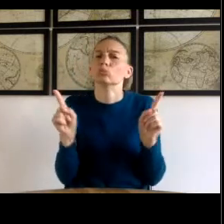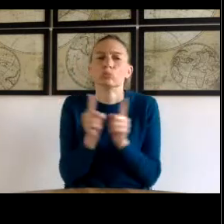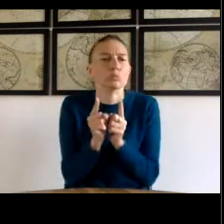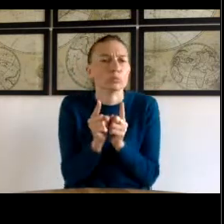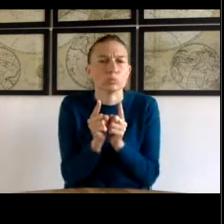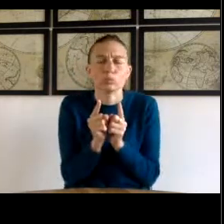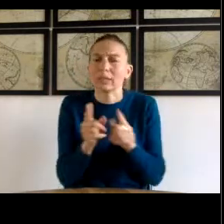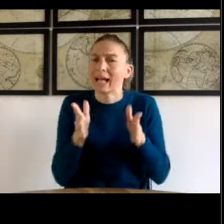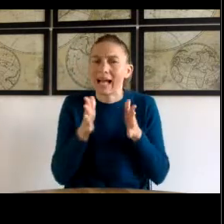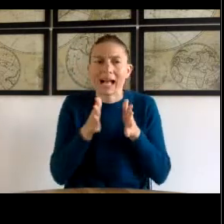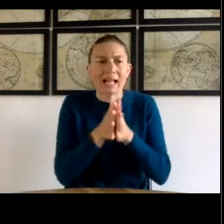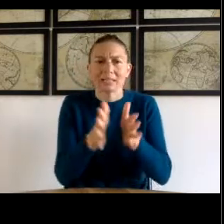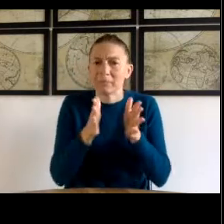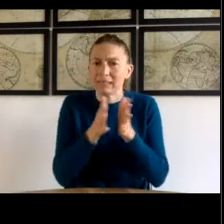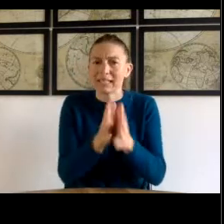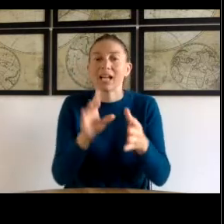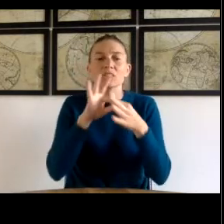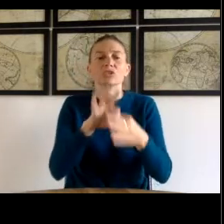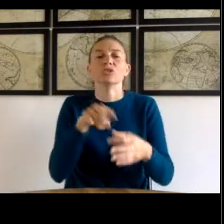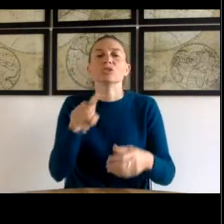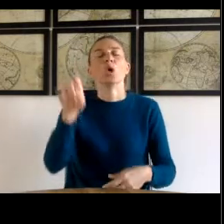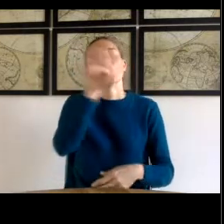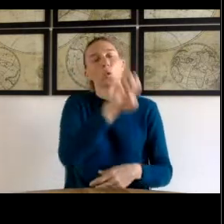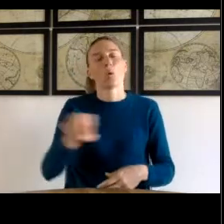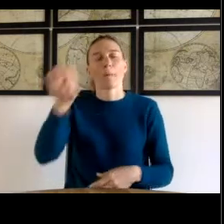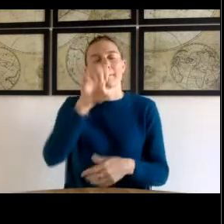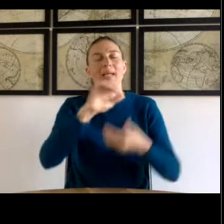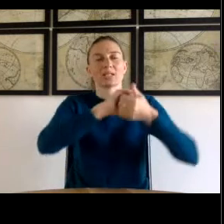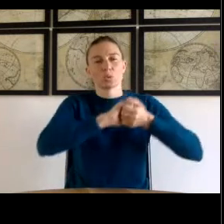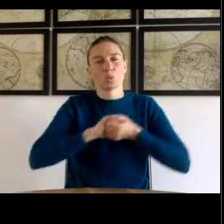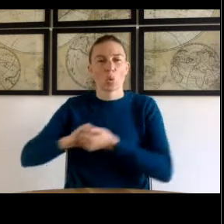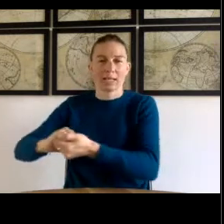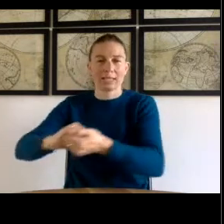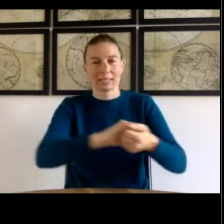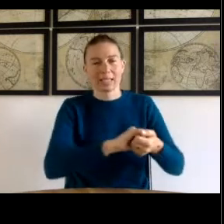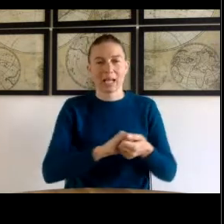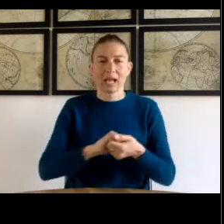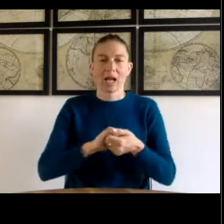about European solidarity Corps, when you talk about the Corps,